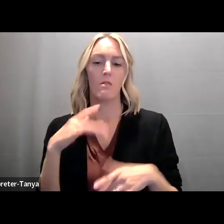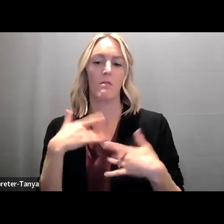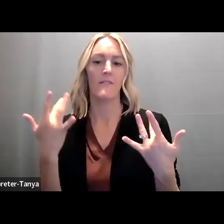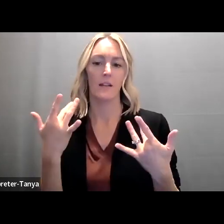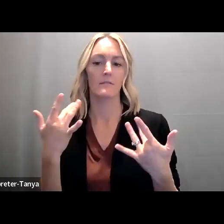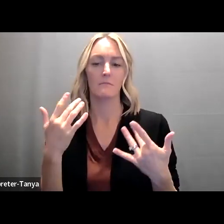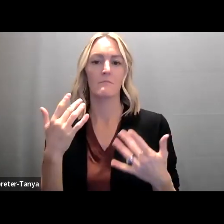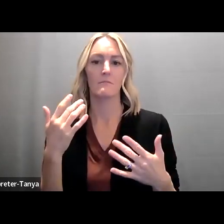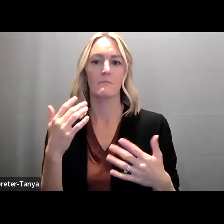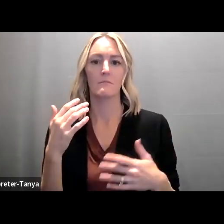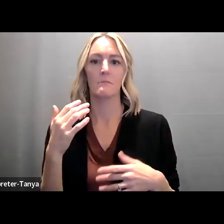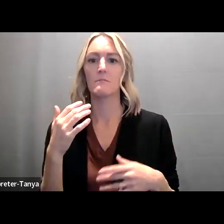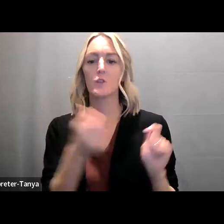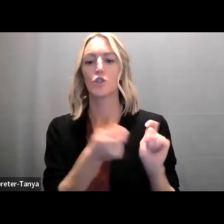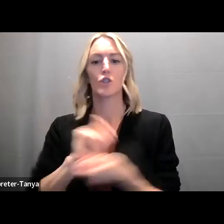that was shifting the narrative.